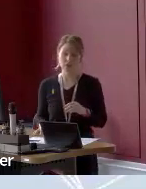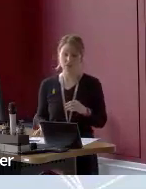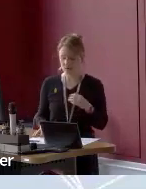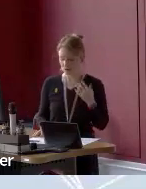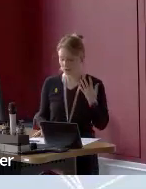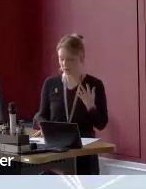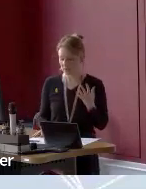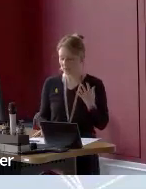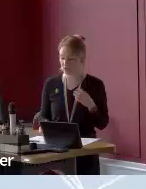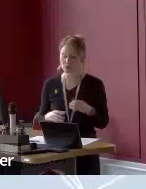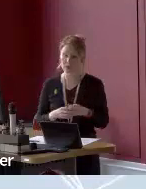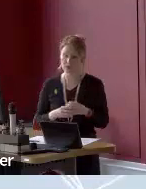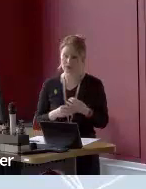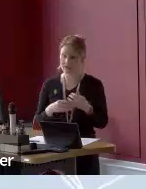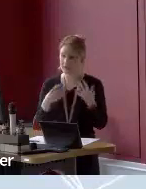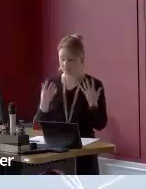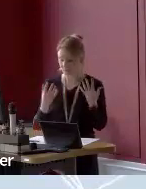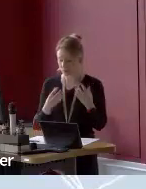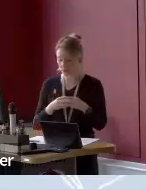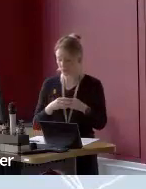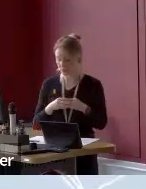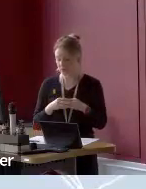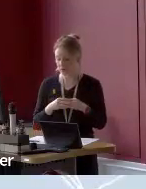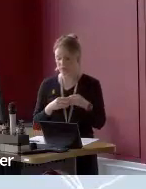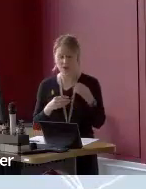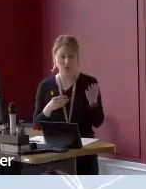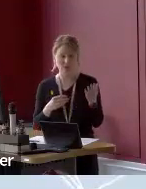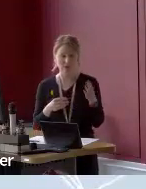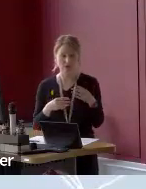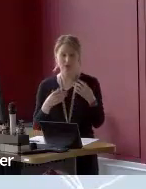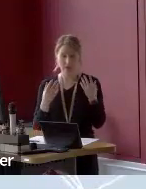in order to connect with new audiences and help more people to understand your research